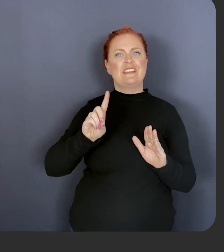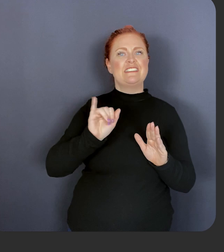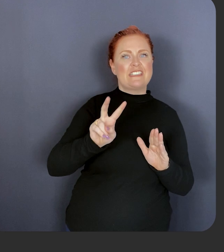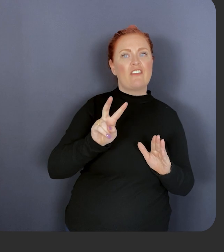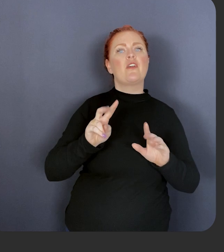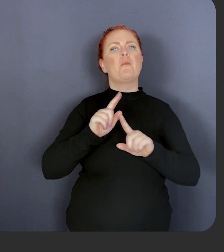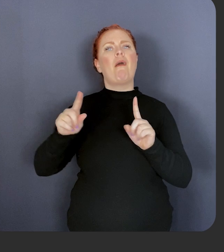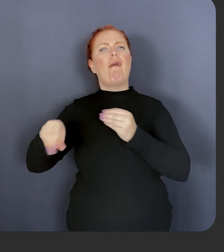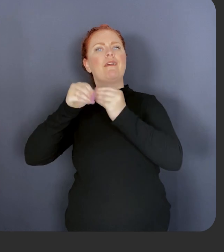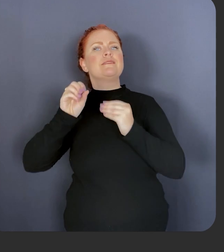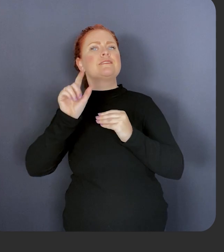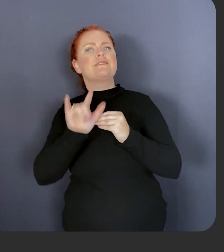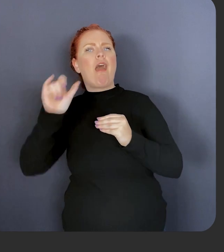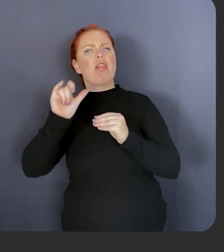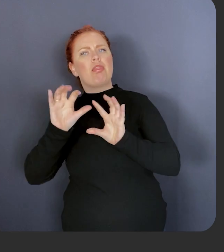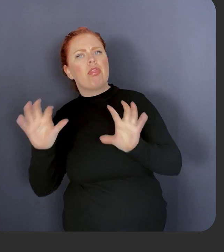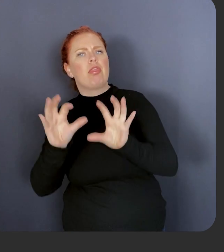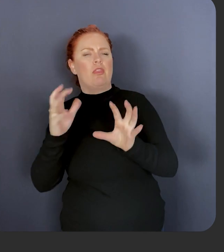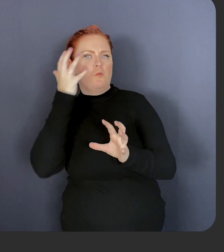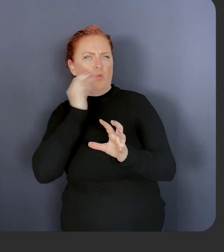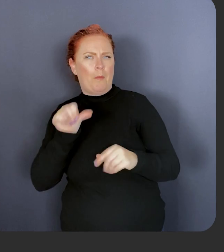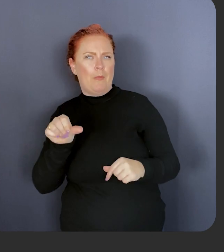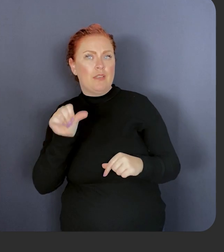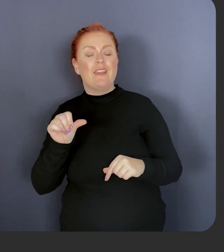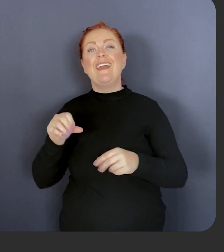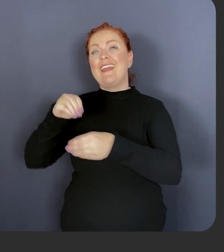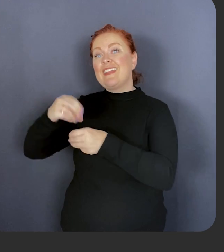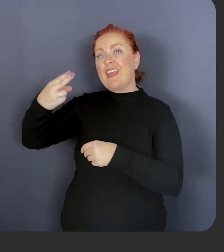styled to look like a button. And even in the HTML, it's called button.